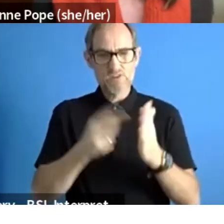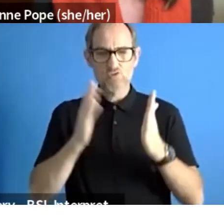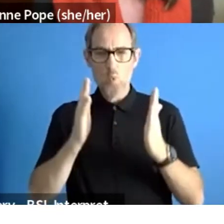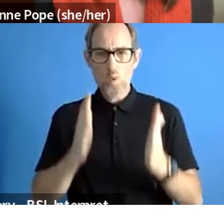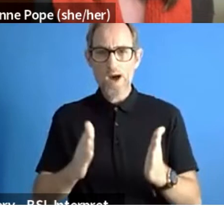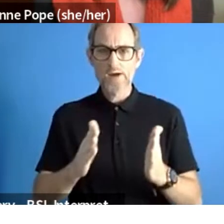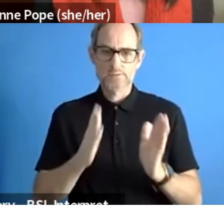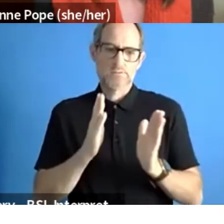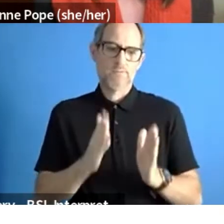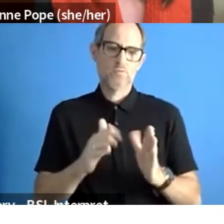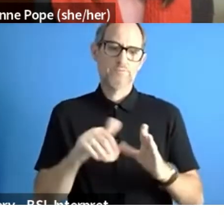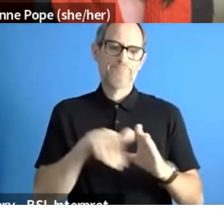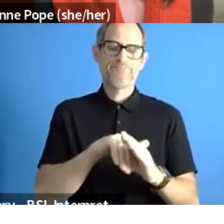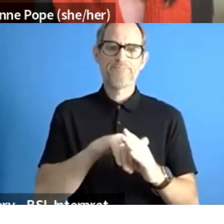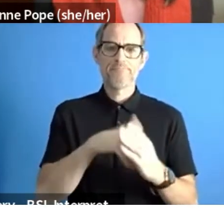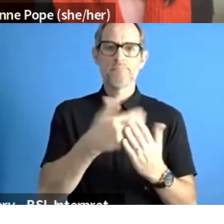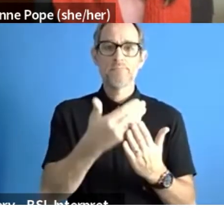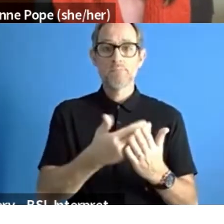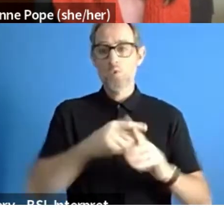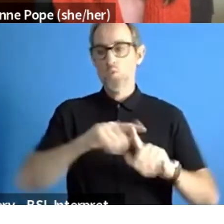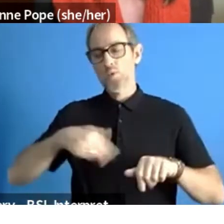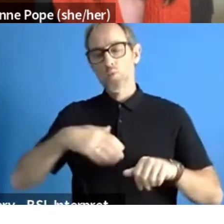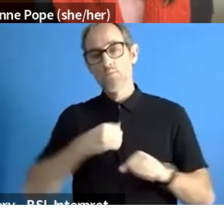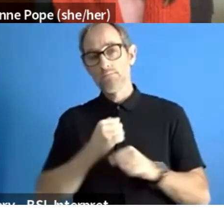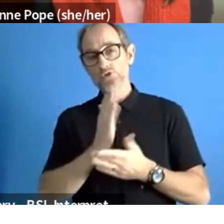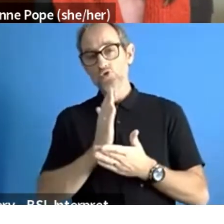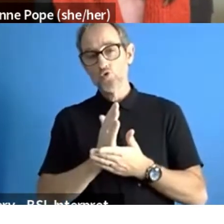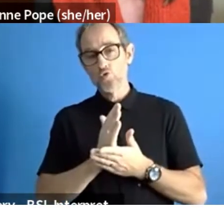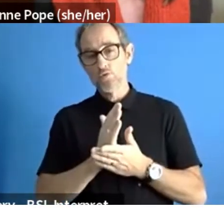wanted to be 100% sure that those solutions were in fact up to scratch